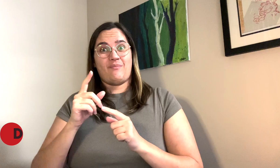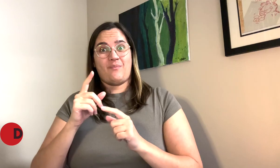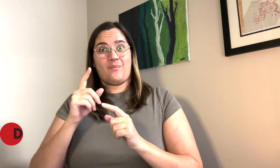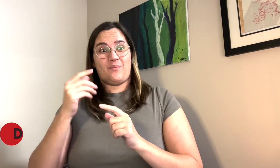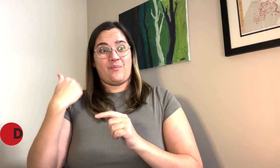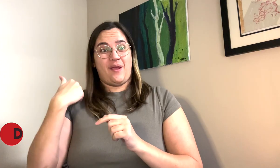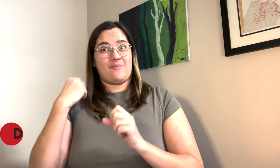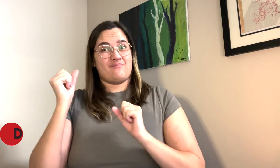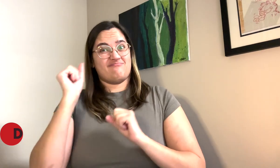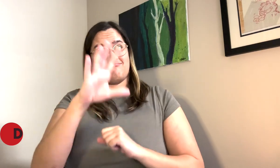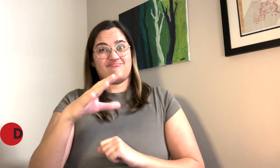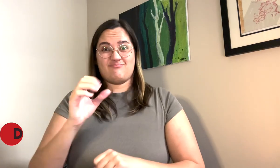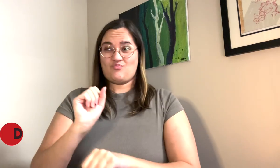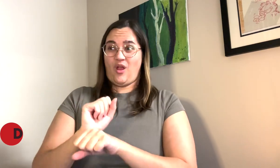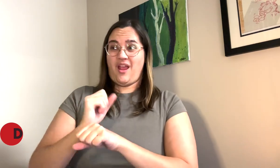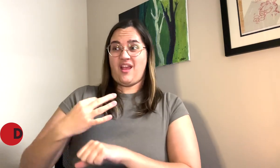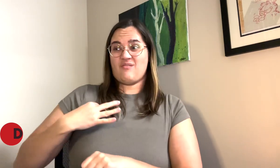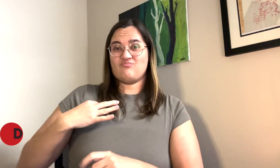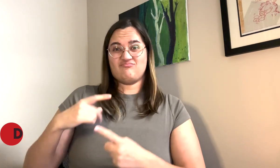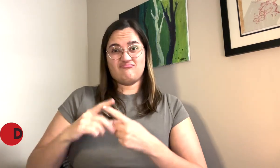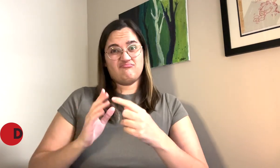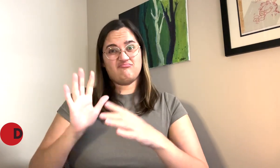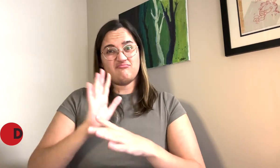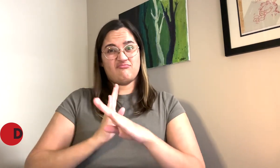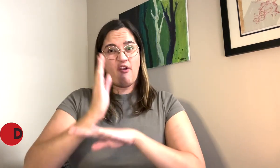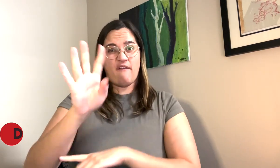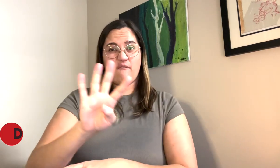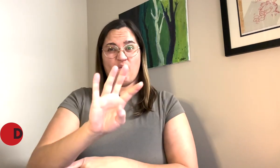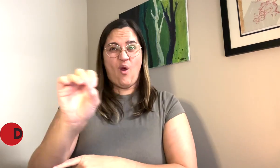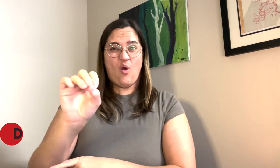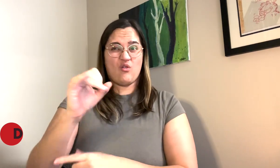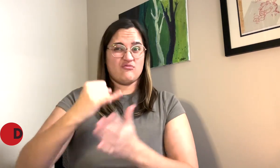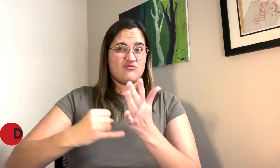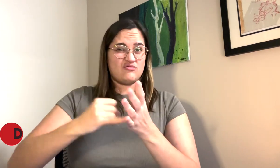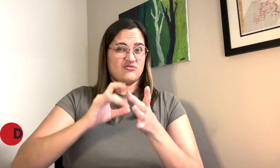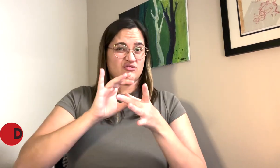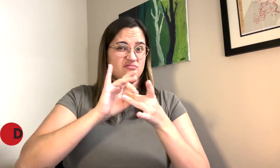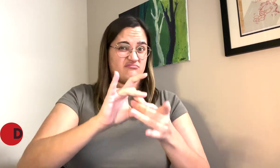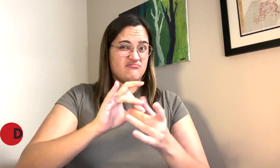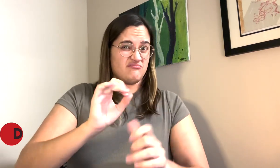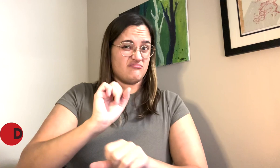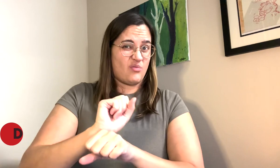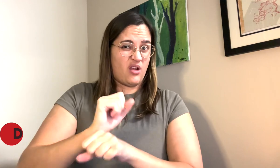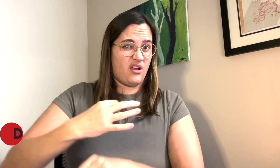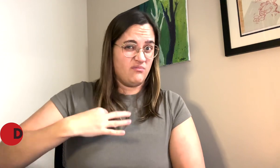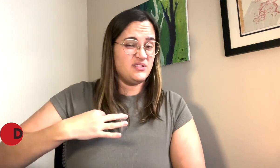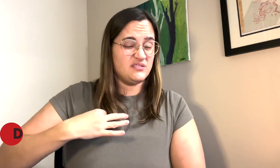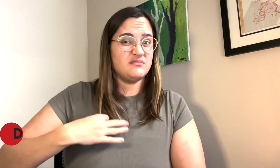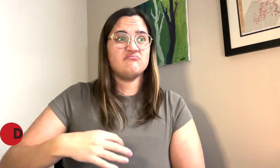I have sent applications to over 40 art related applications.